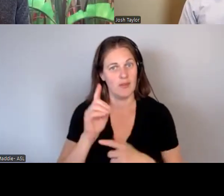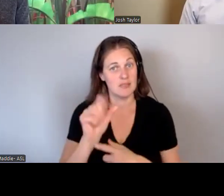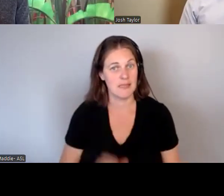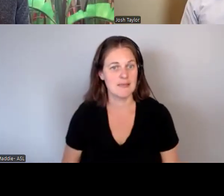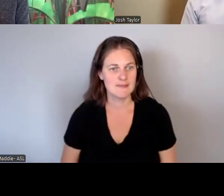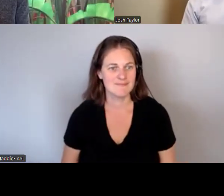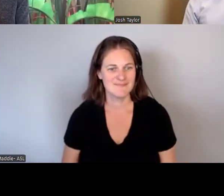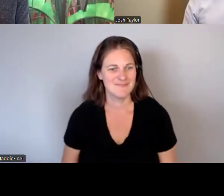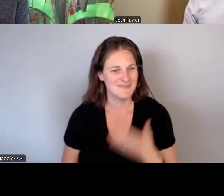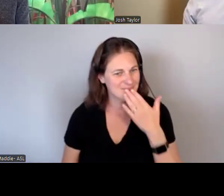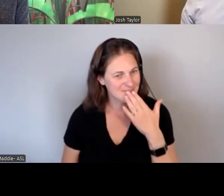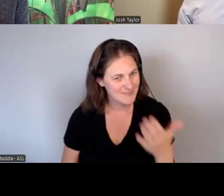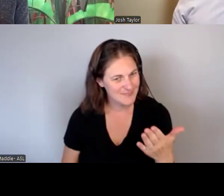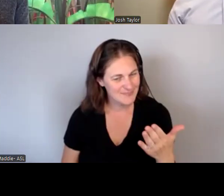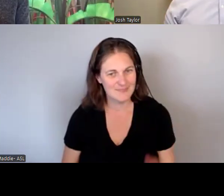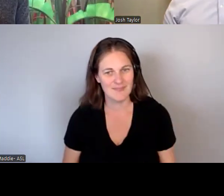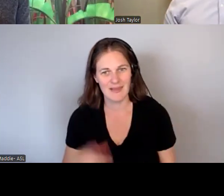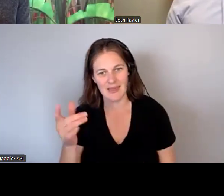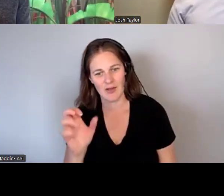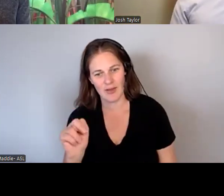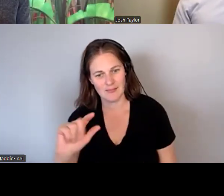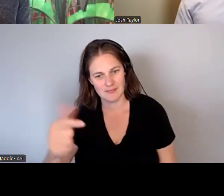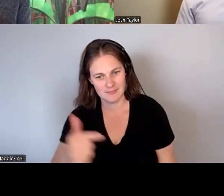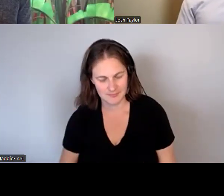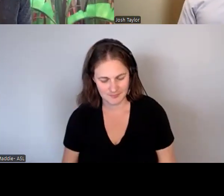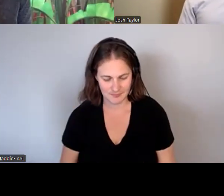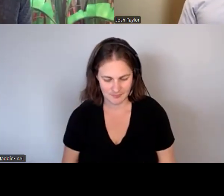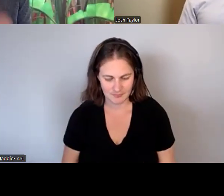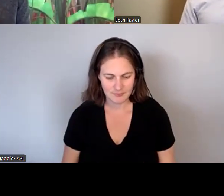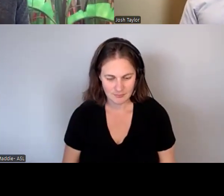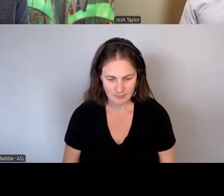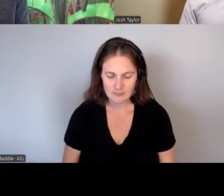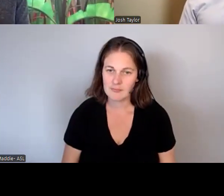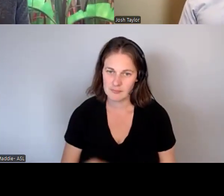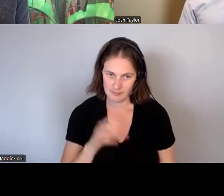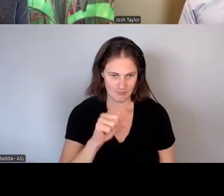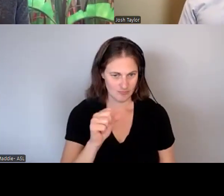Great. Thank you. Karen, how about you? Yeah, I think that, you know,